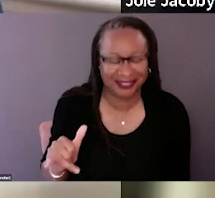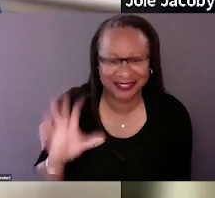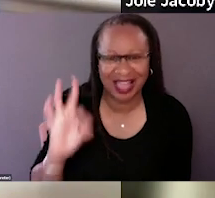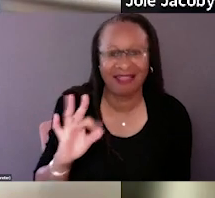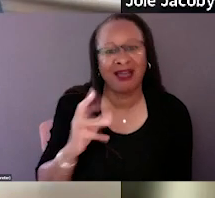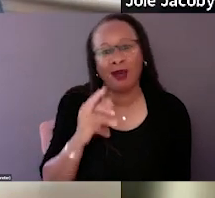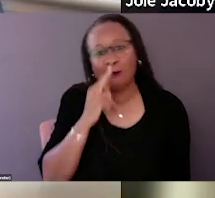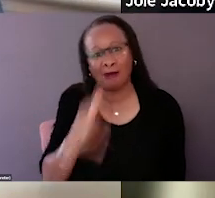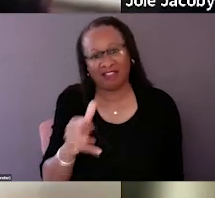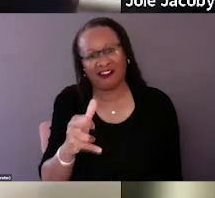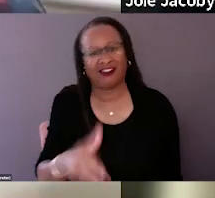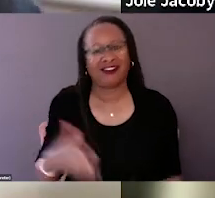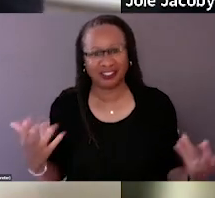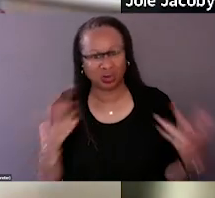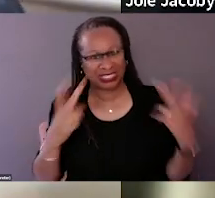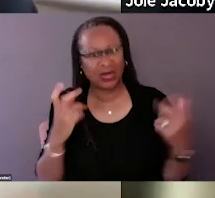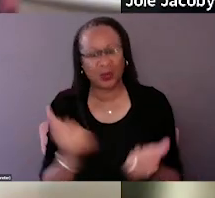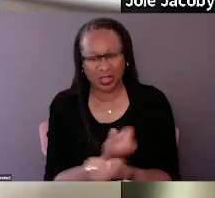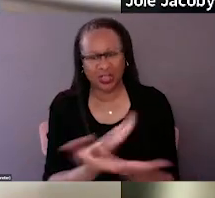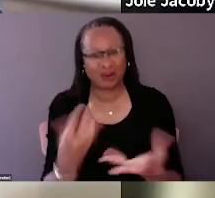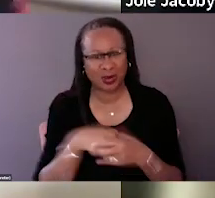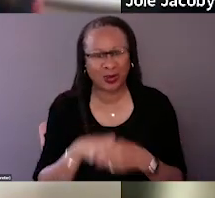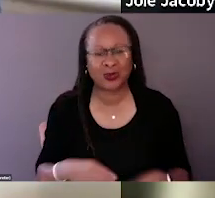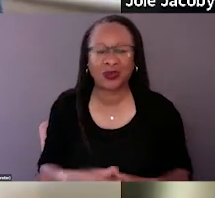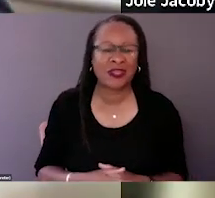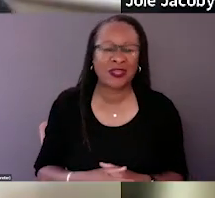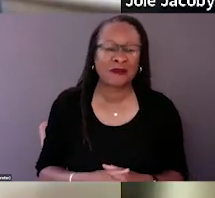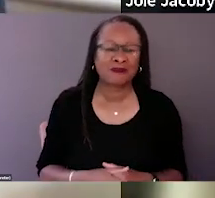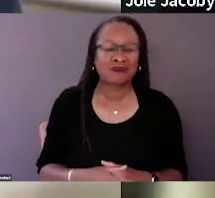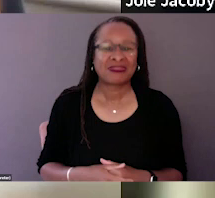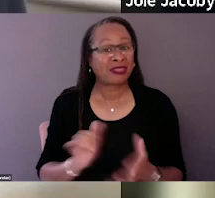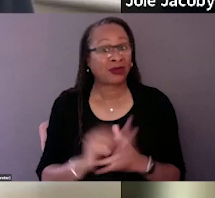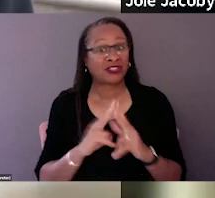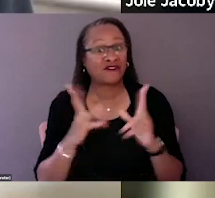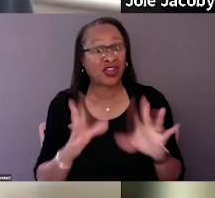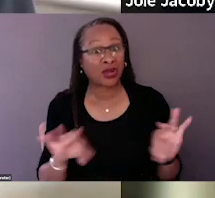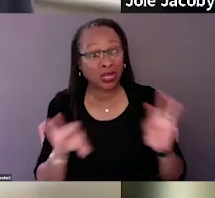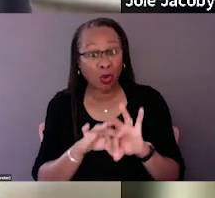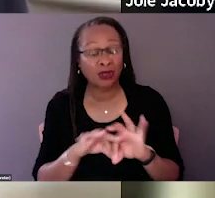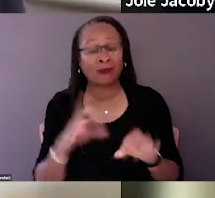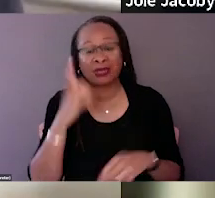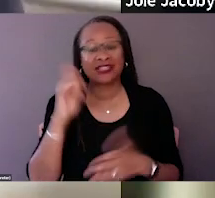So, but that was super important, because that is who makes up Black Twitter.